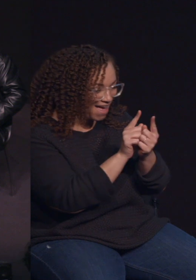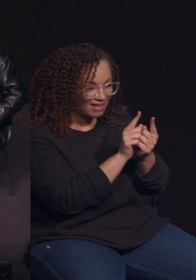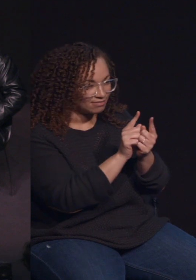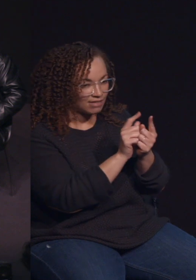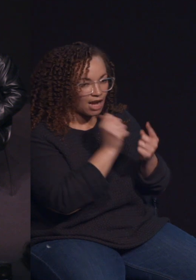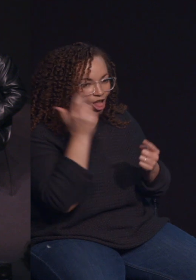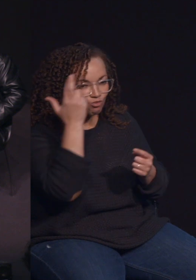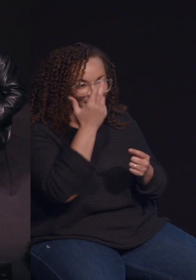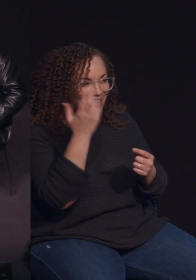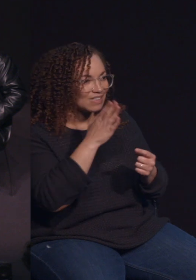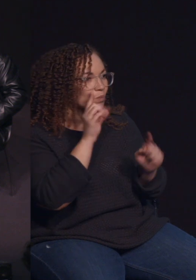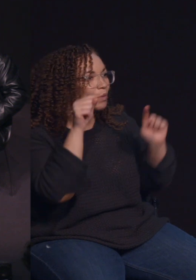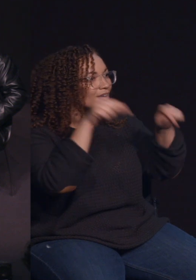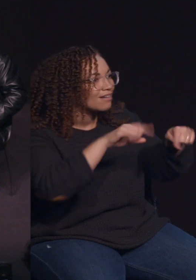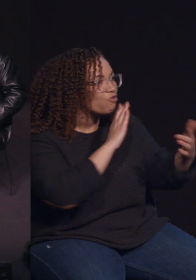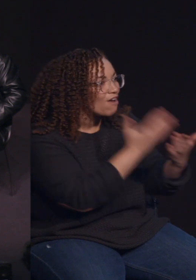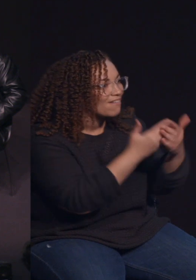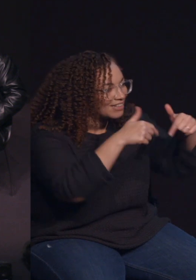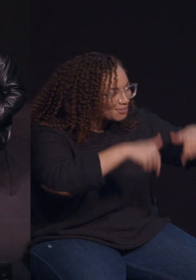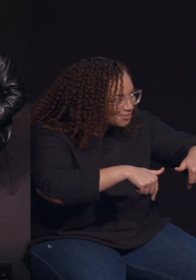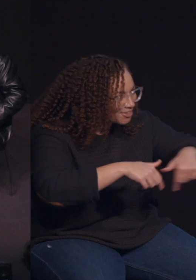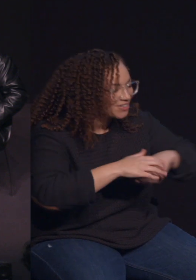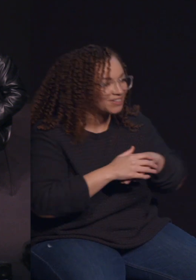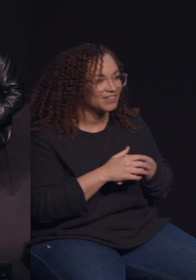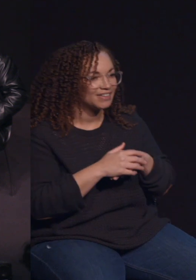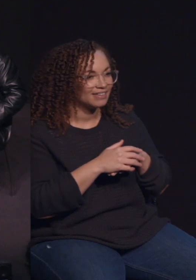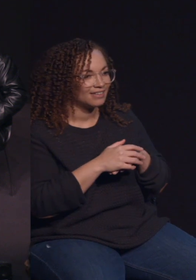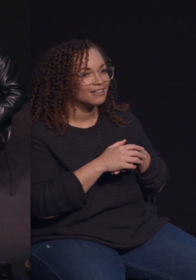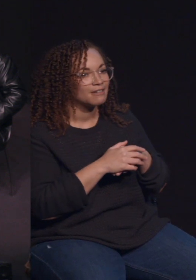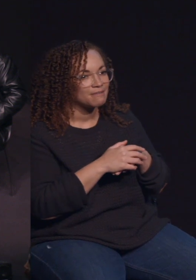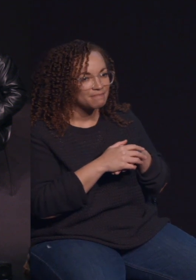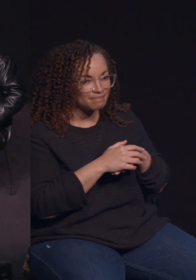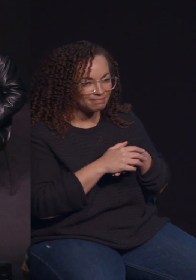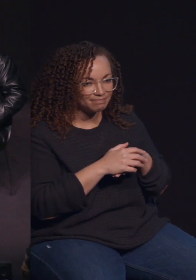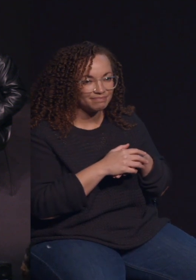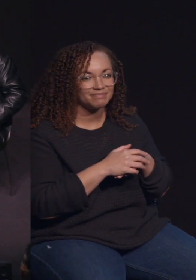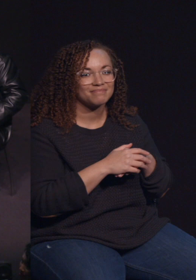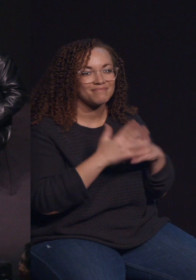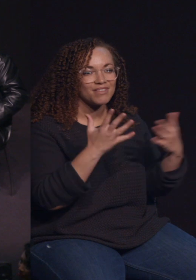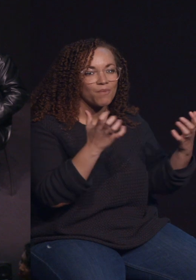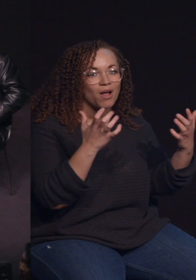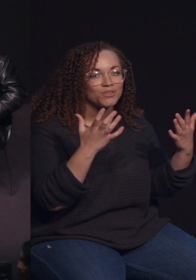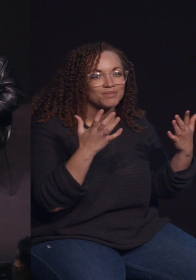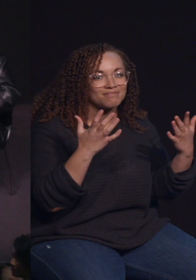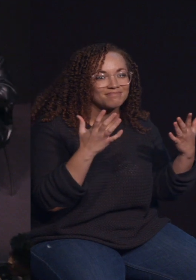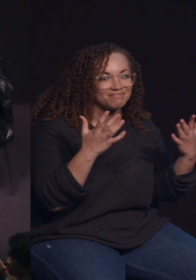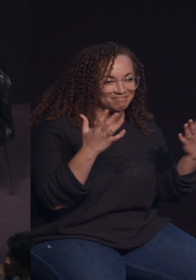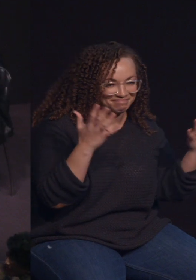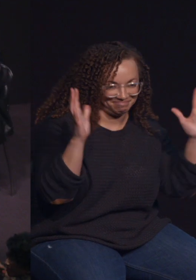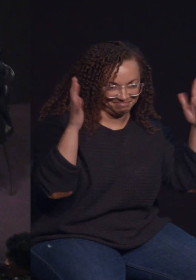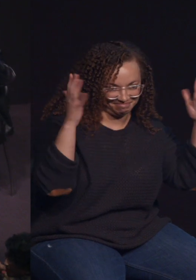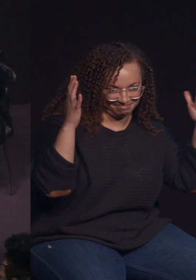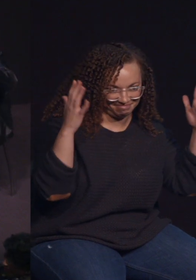I also wanna start by honoring Joy Moore. Joy Moore, please raise your hand, because you asked, "Who's taught me?"